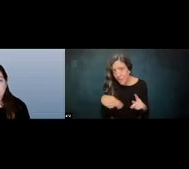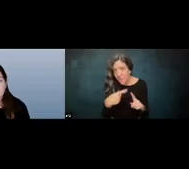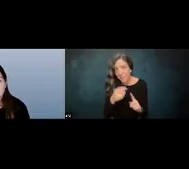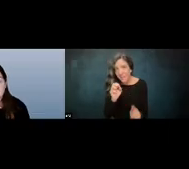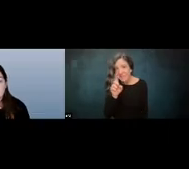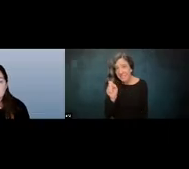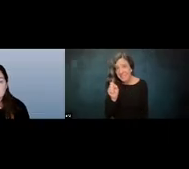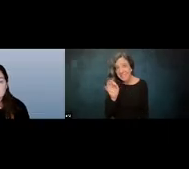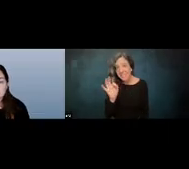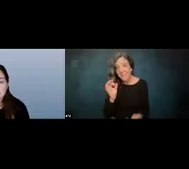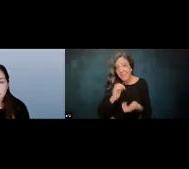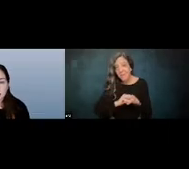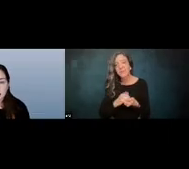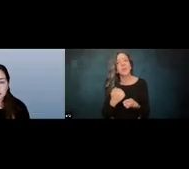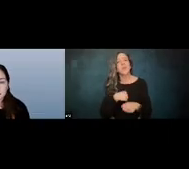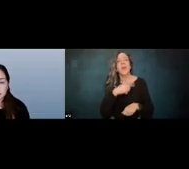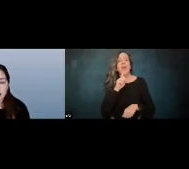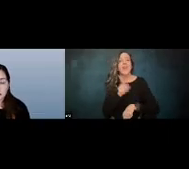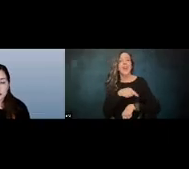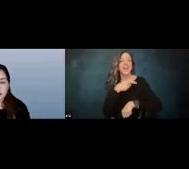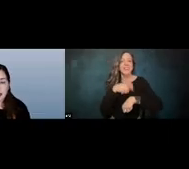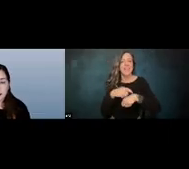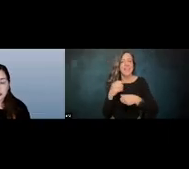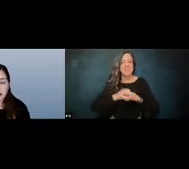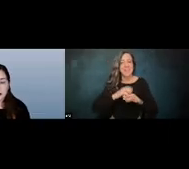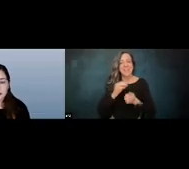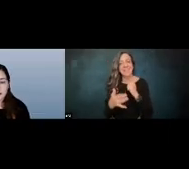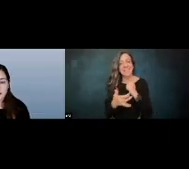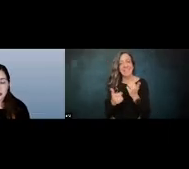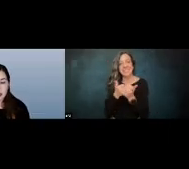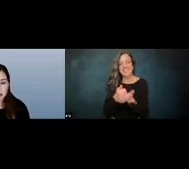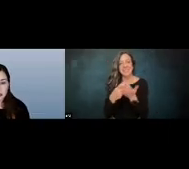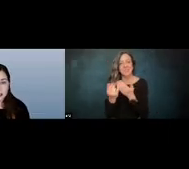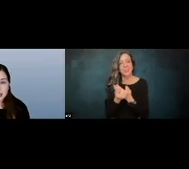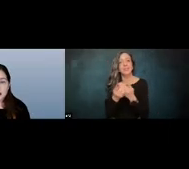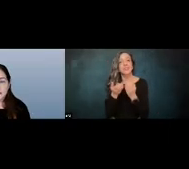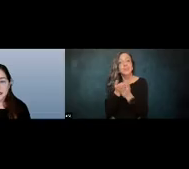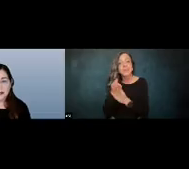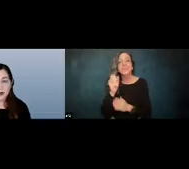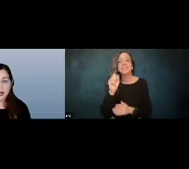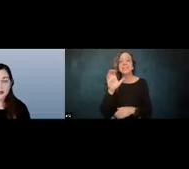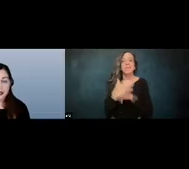partner and technical assistance project through Sacramento County Office of Education funded by